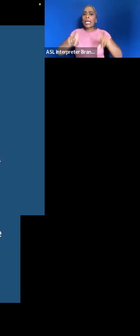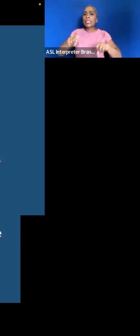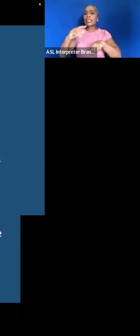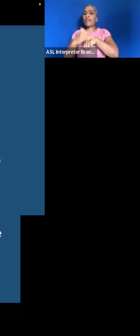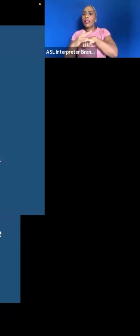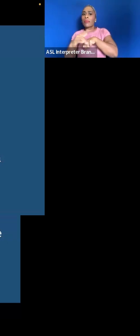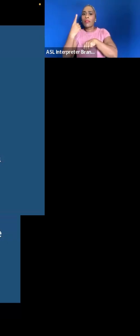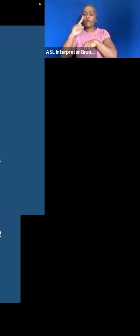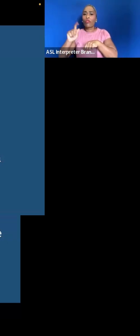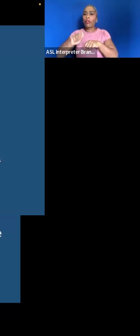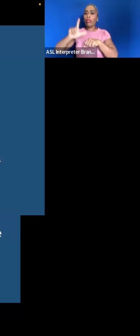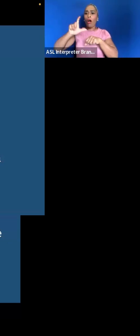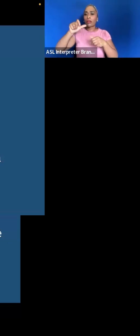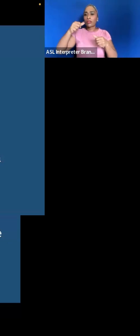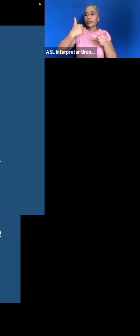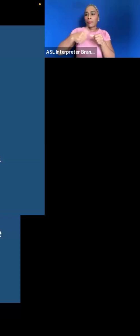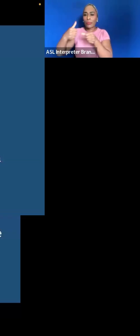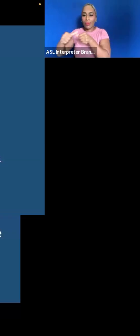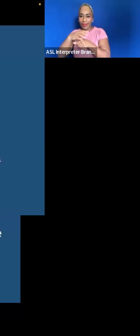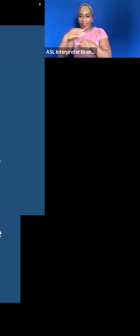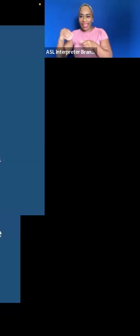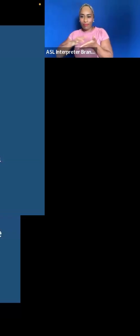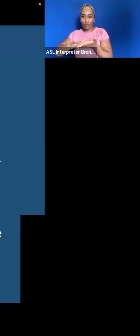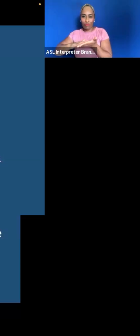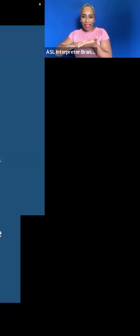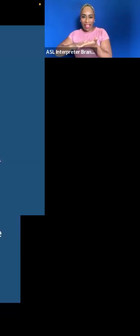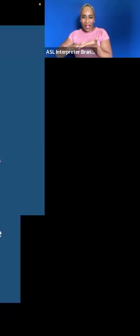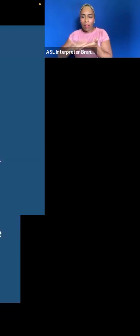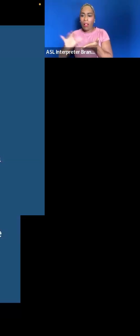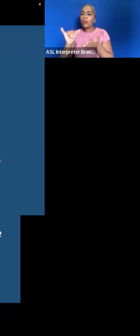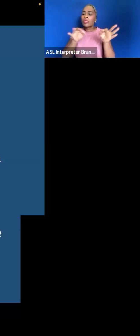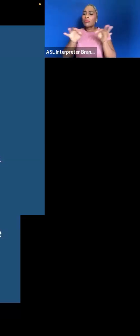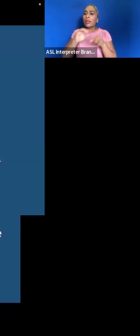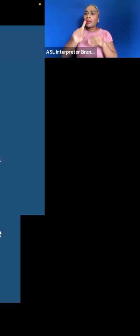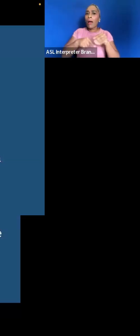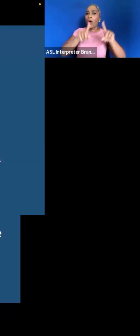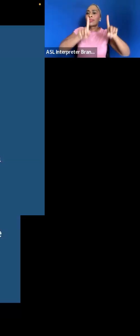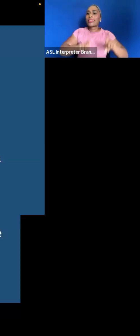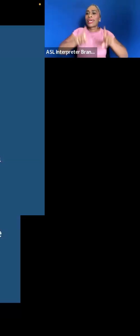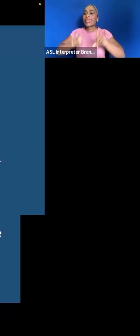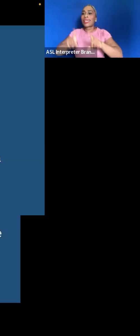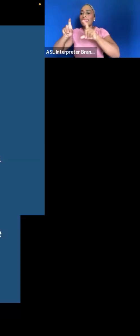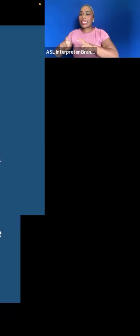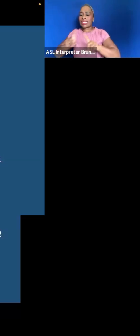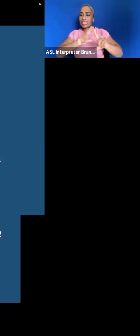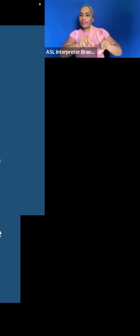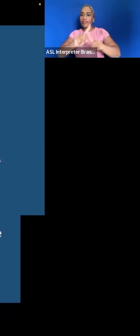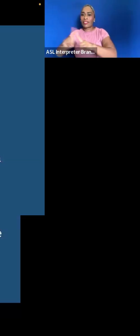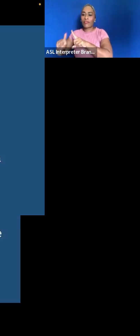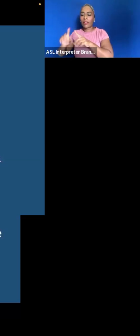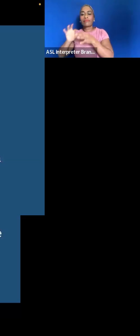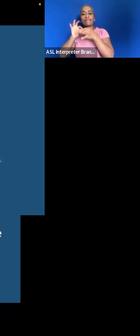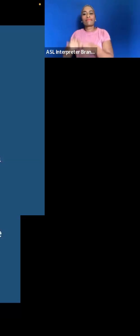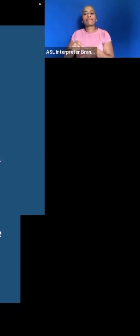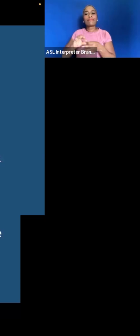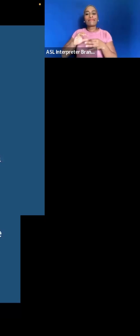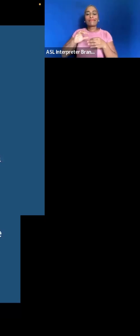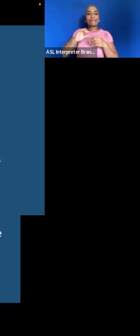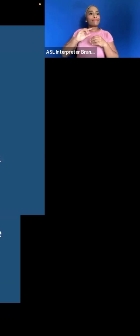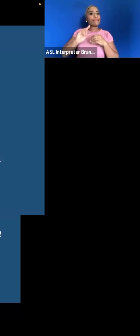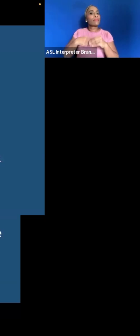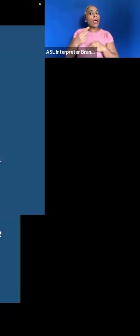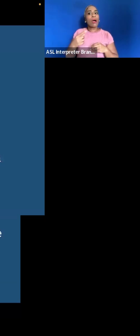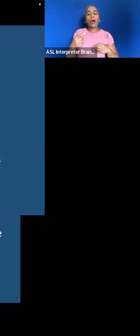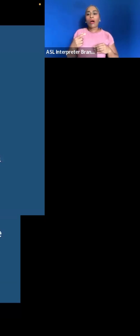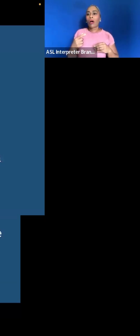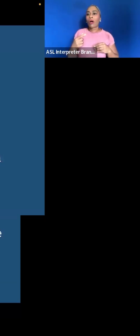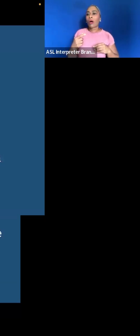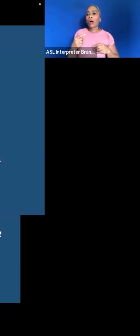But in that same document, it talks about different tests as they relate to the G's of the CHC theory.